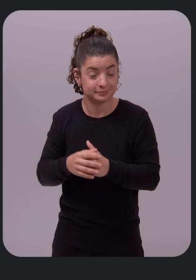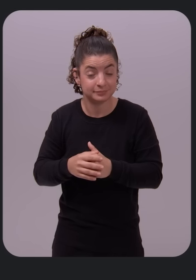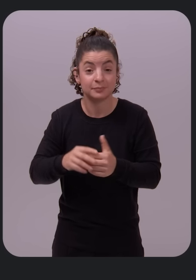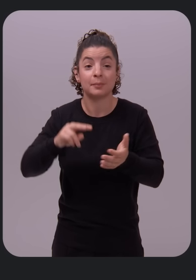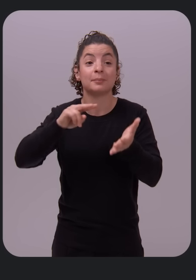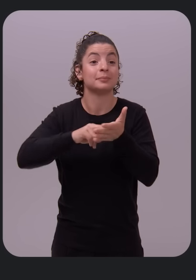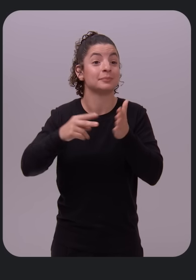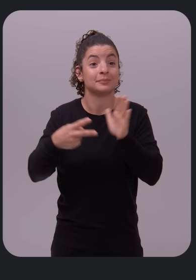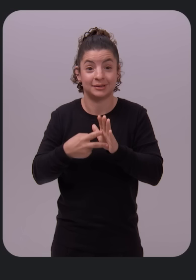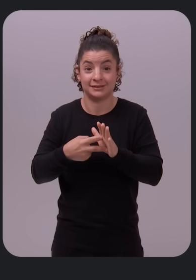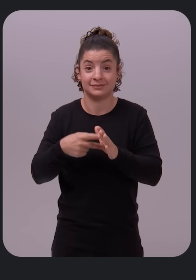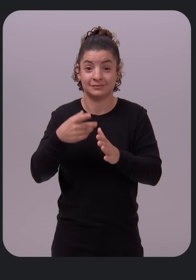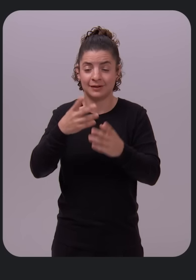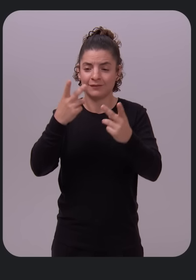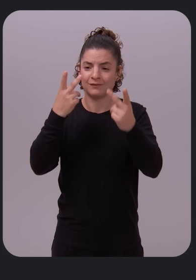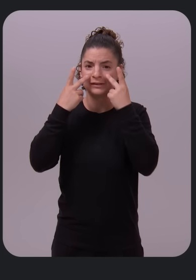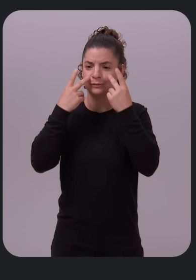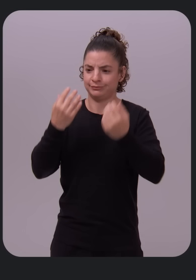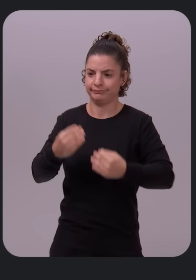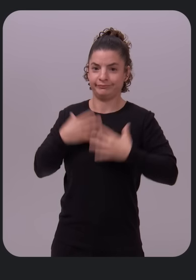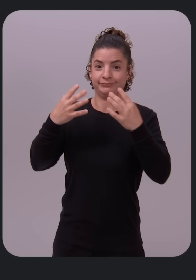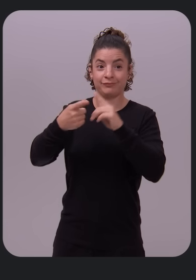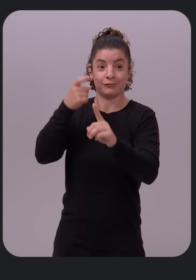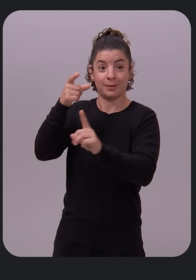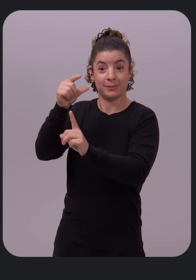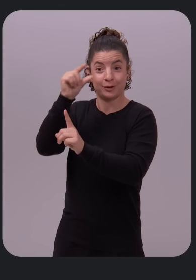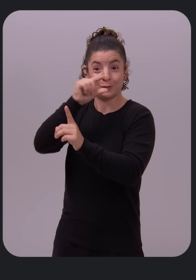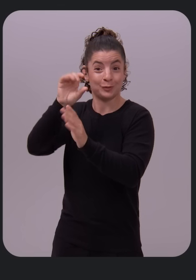In this case, that means you get the visual inspiration of Google